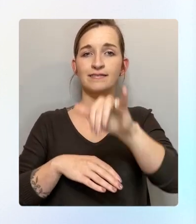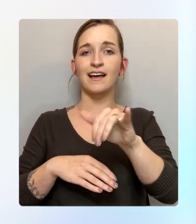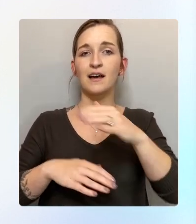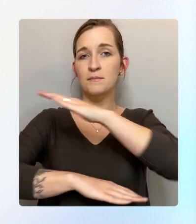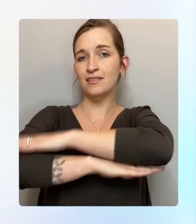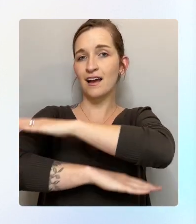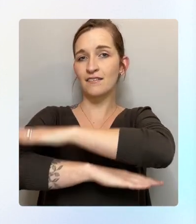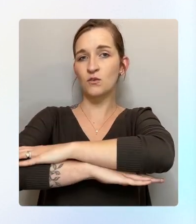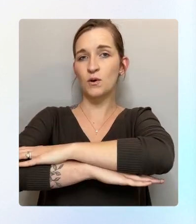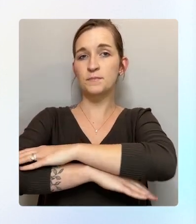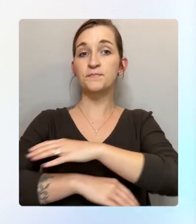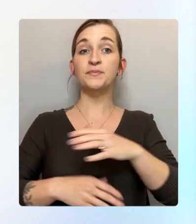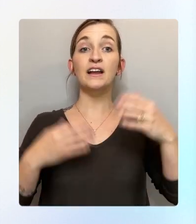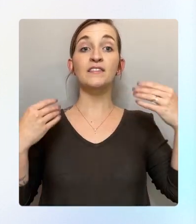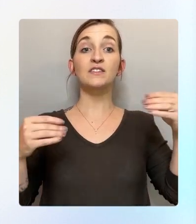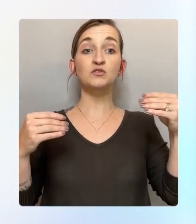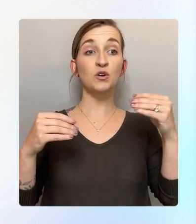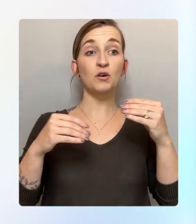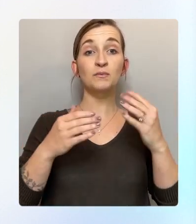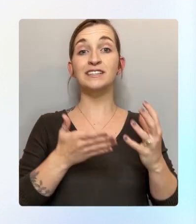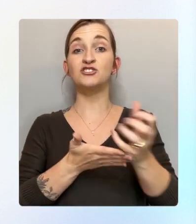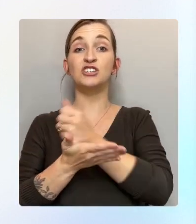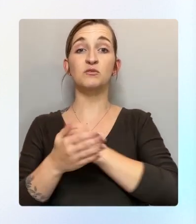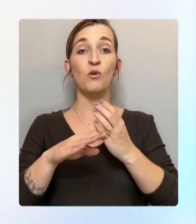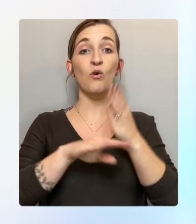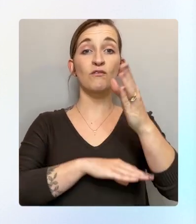over 1 billion in software sales revenue.